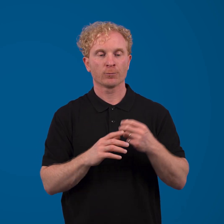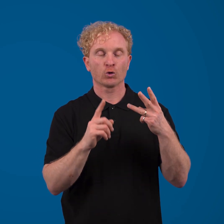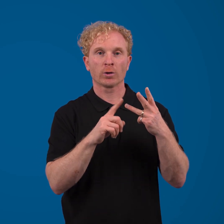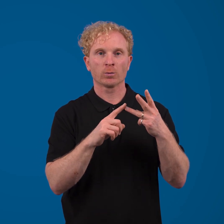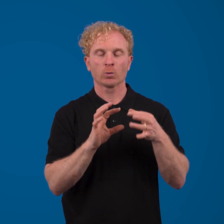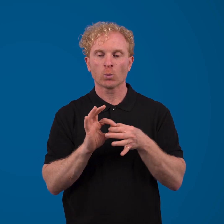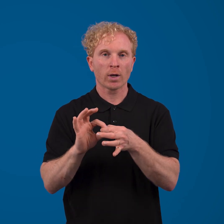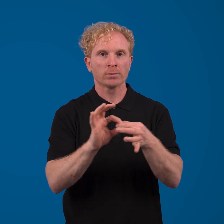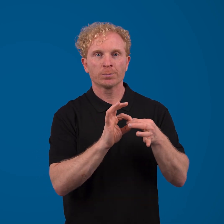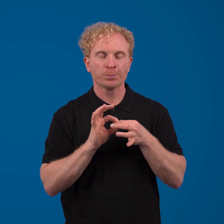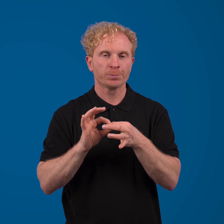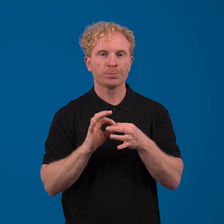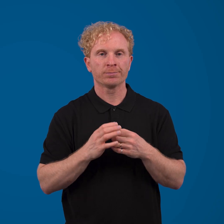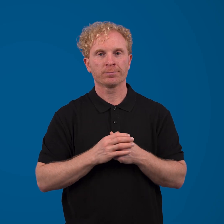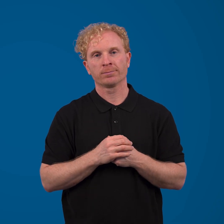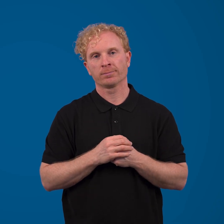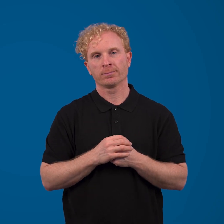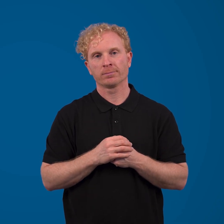Coordination